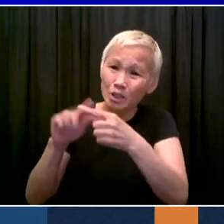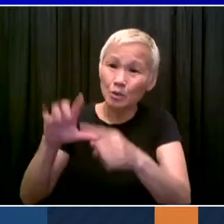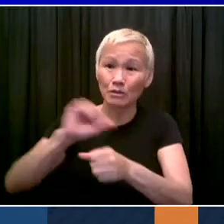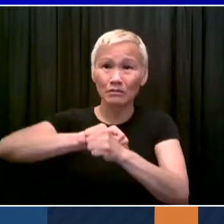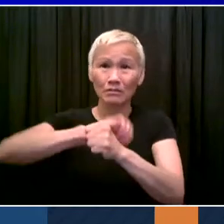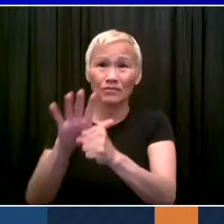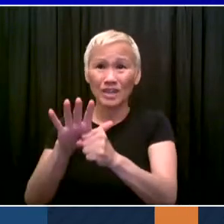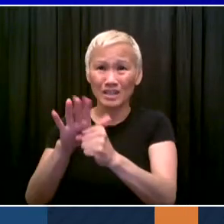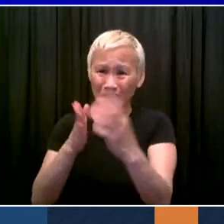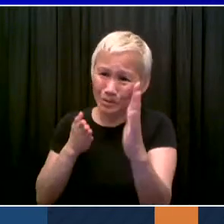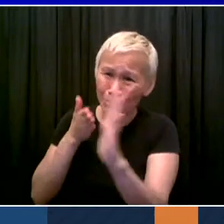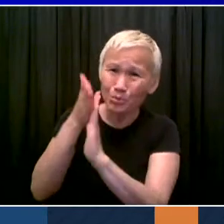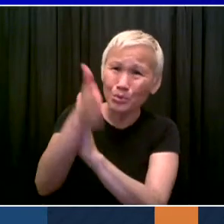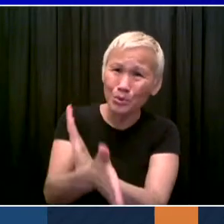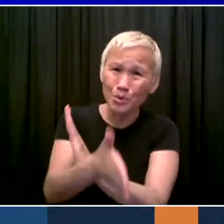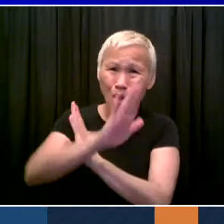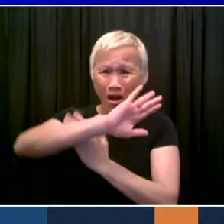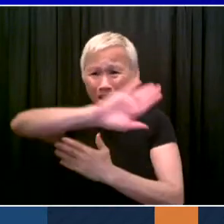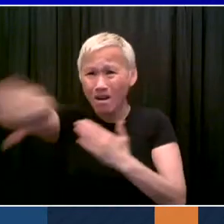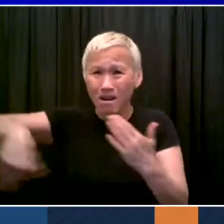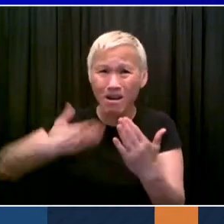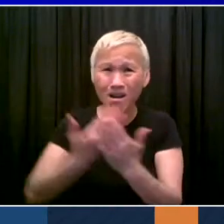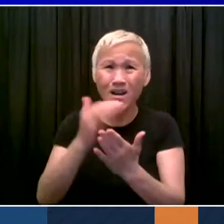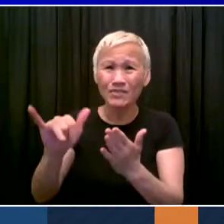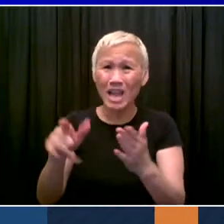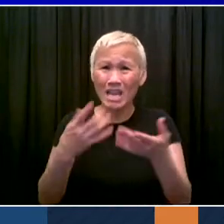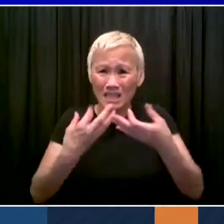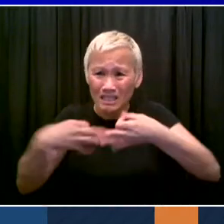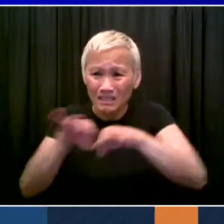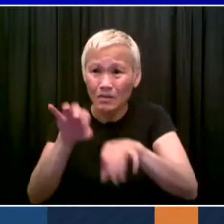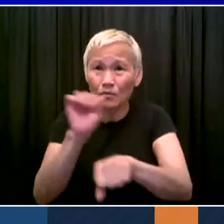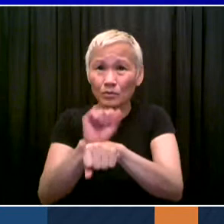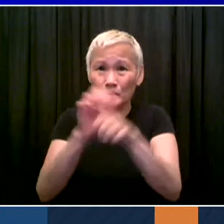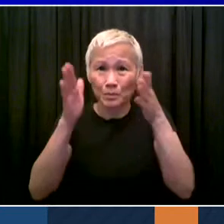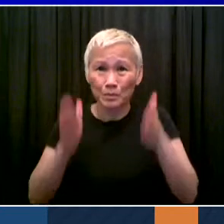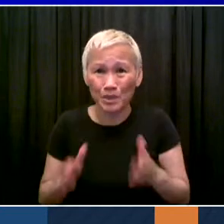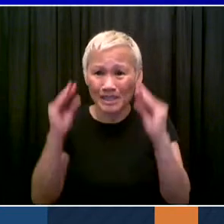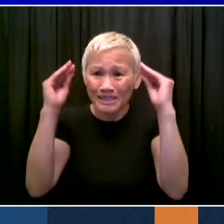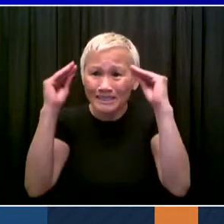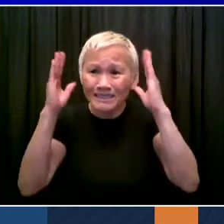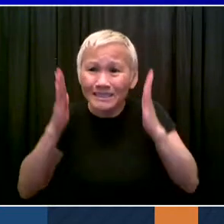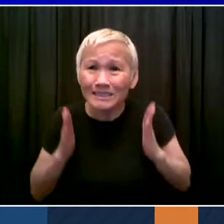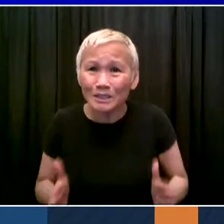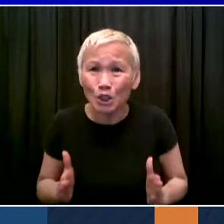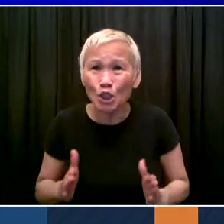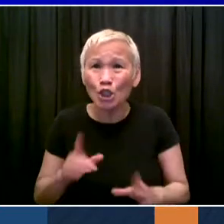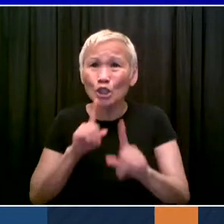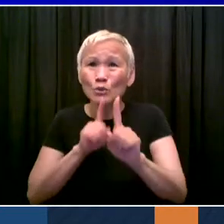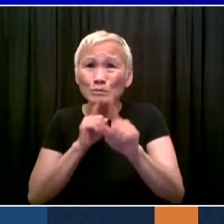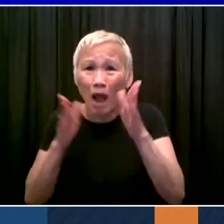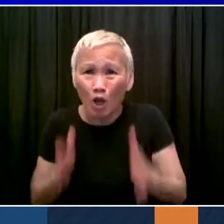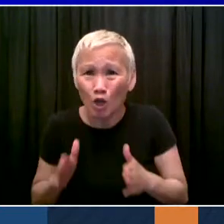IT IS SOMETHING TATH IS RESERVED FOR THE GREATEST FOLKS IN HISTORY. HERE ARE SOME OF THE FOLKS THAT MADE HISTORY IN